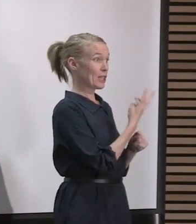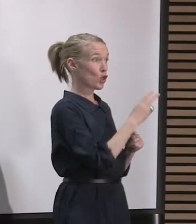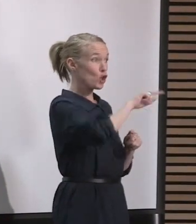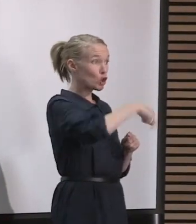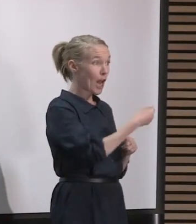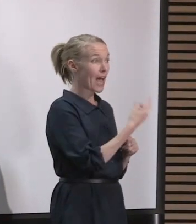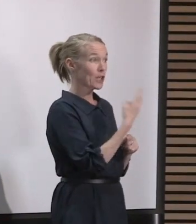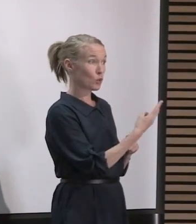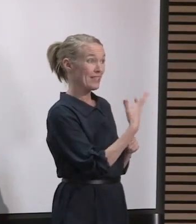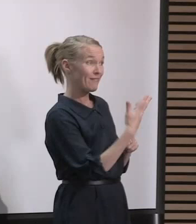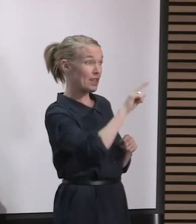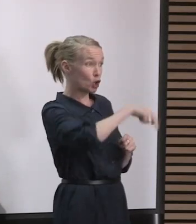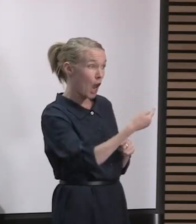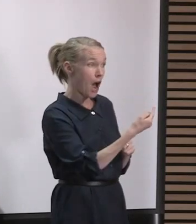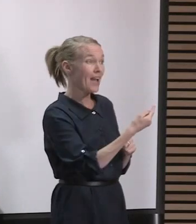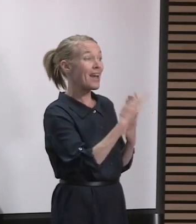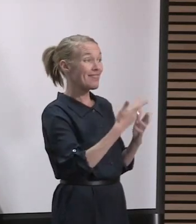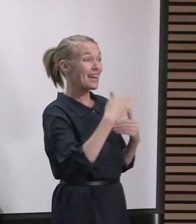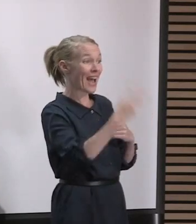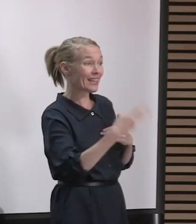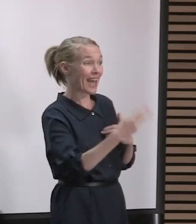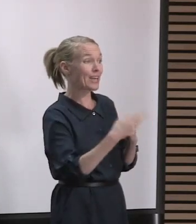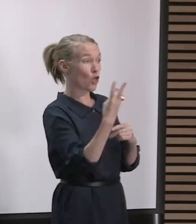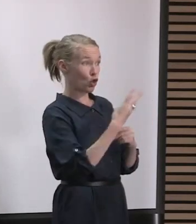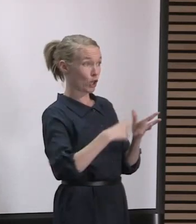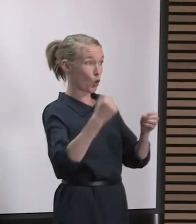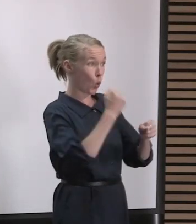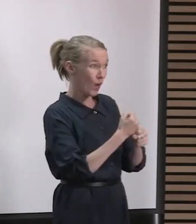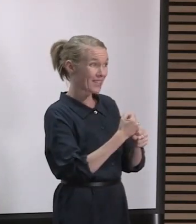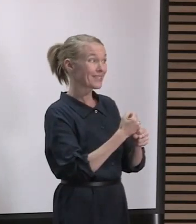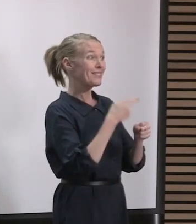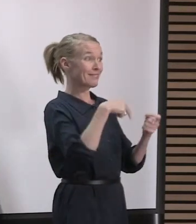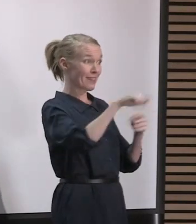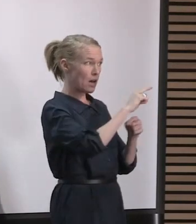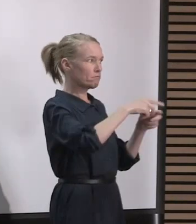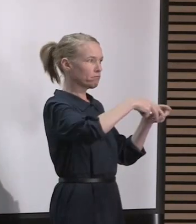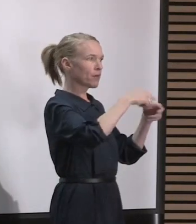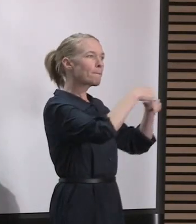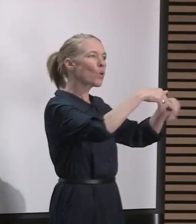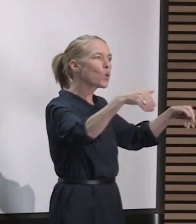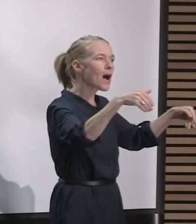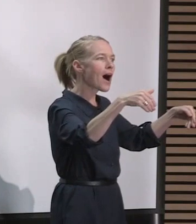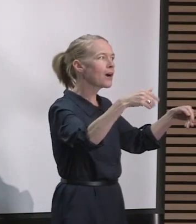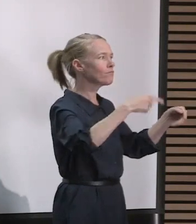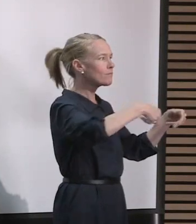There was testing in there on 23rd and 25 July. Then went in